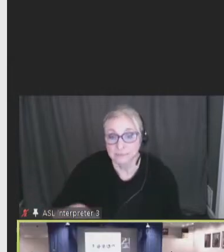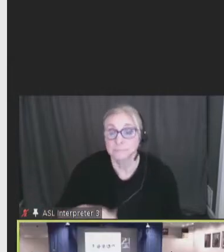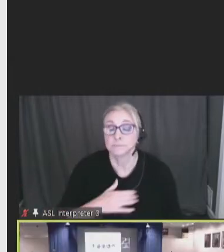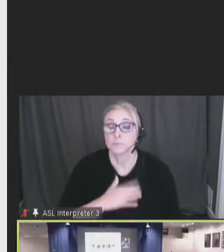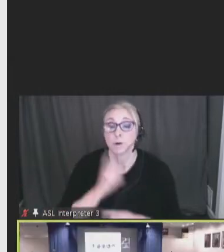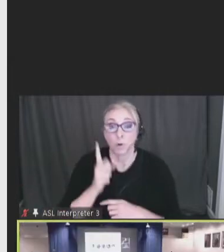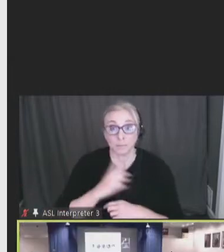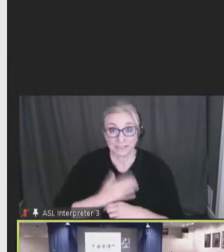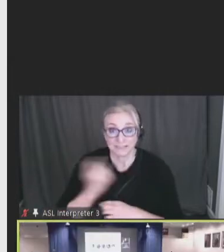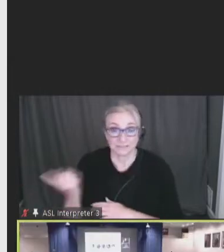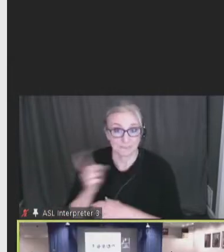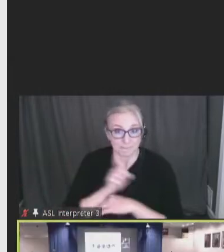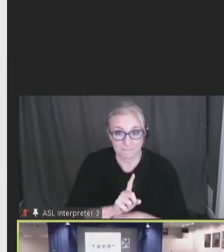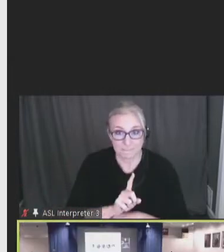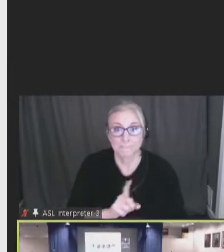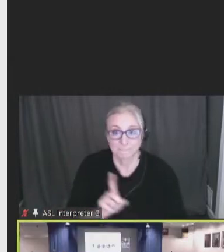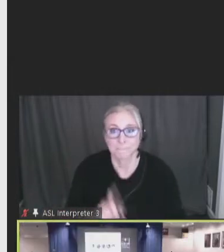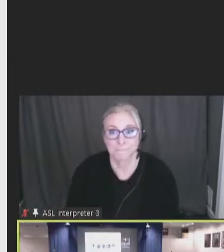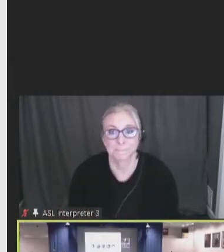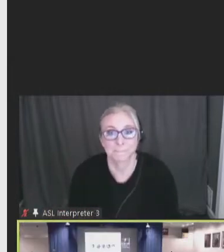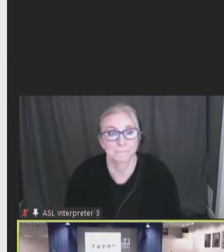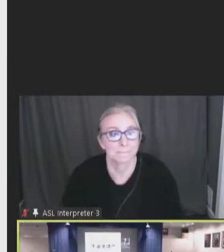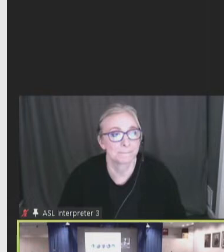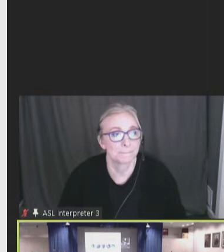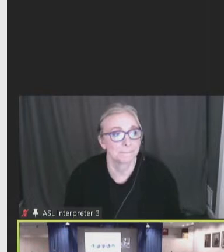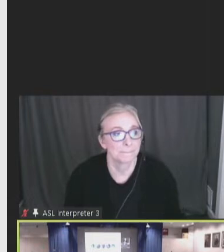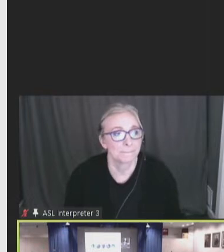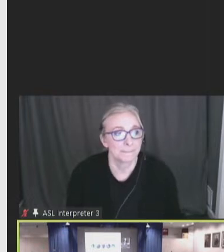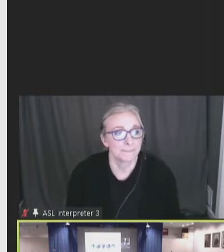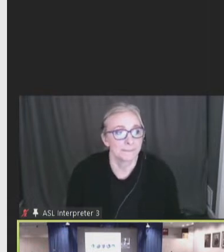Rachael Casey: